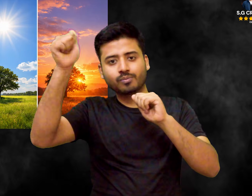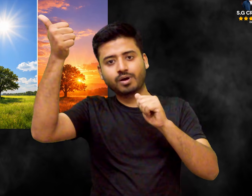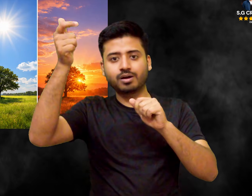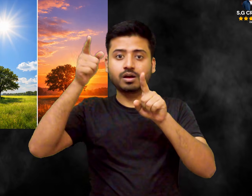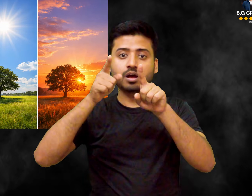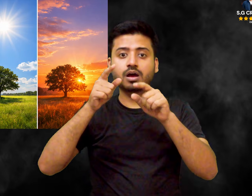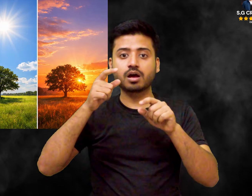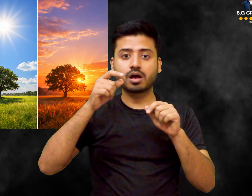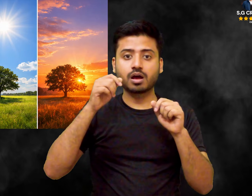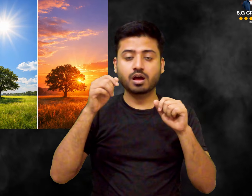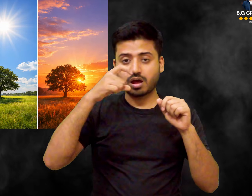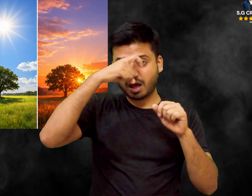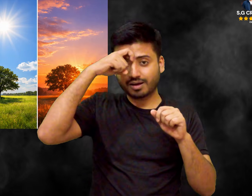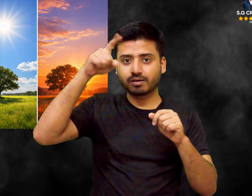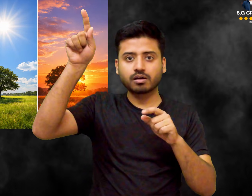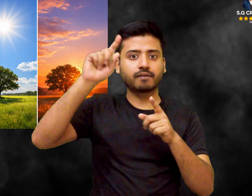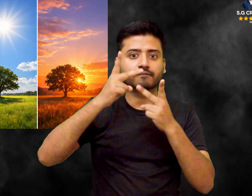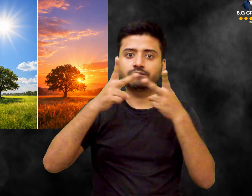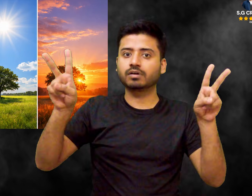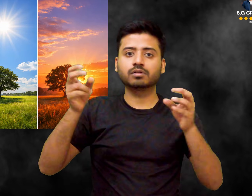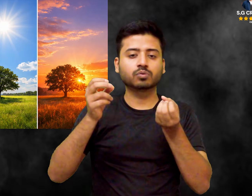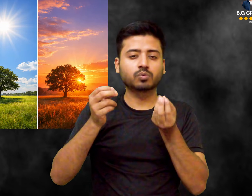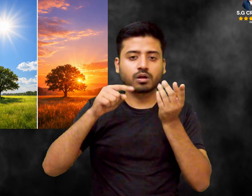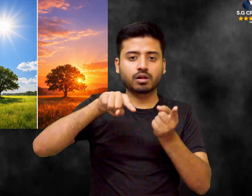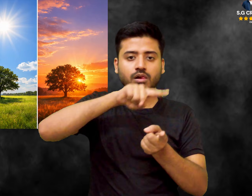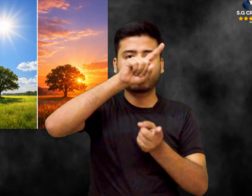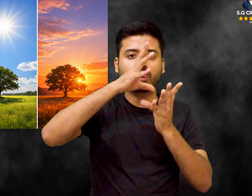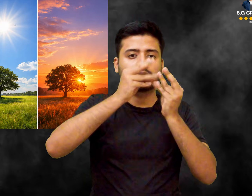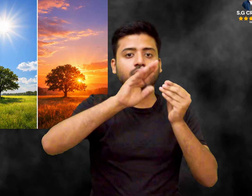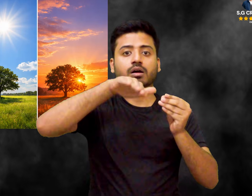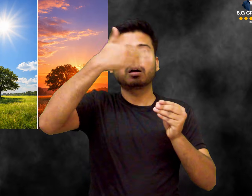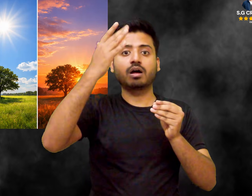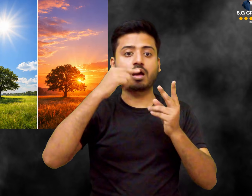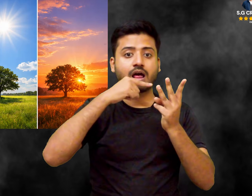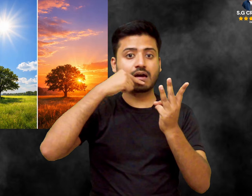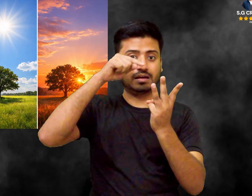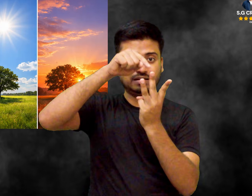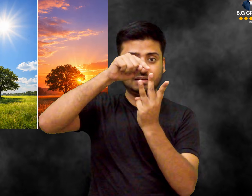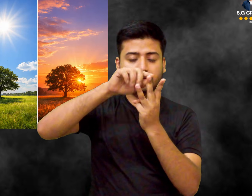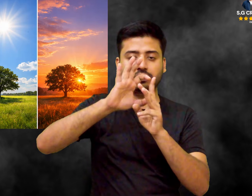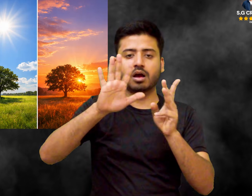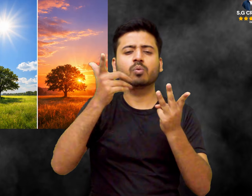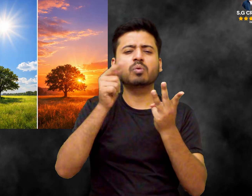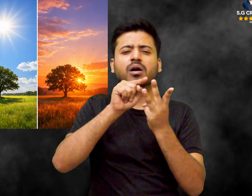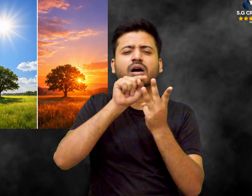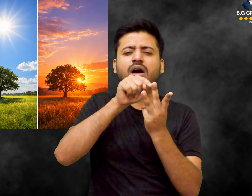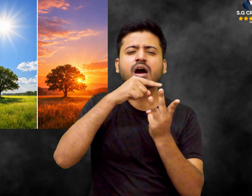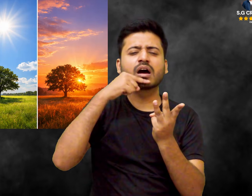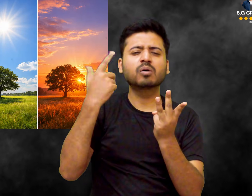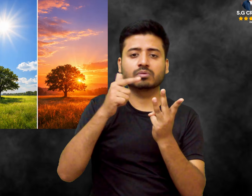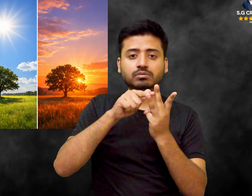and increased risk of death in severe untreated cases. Immune collapse, frequent severe illnesses,